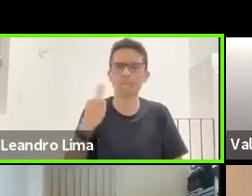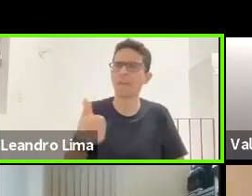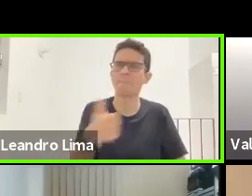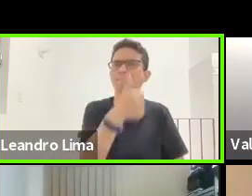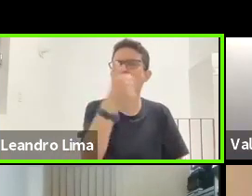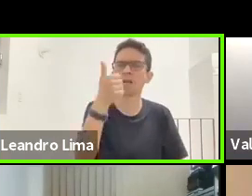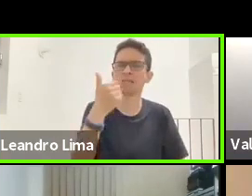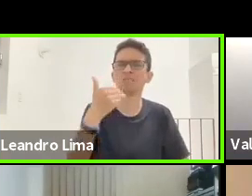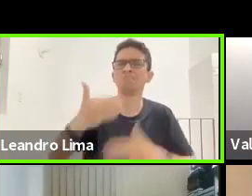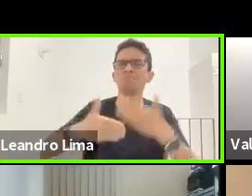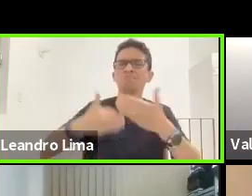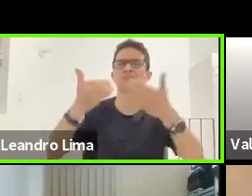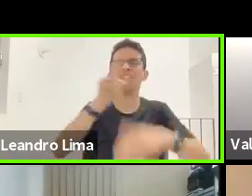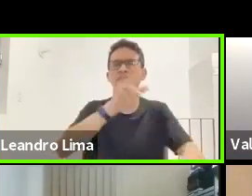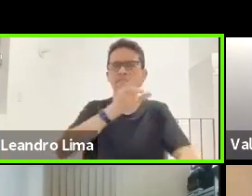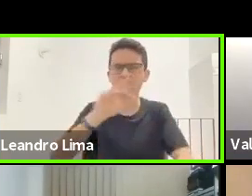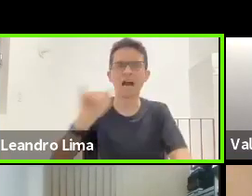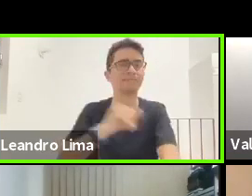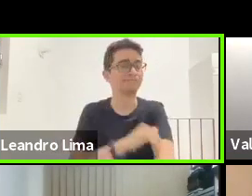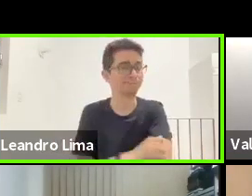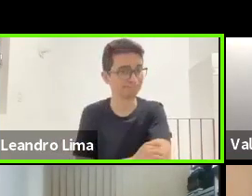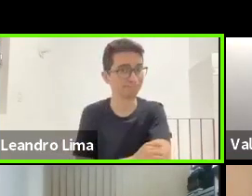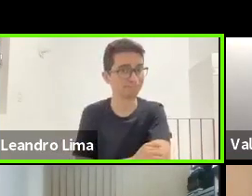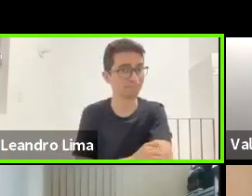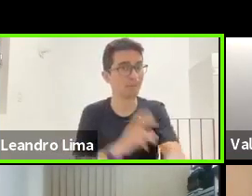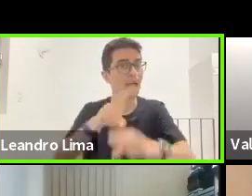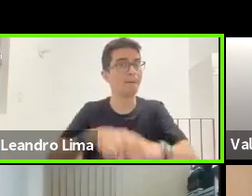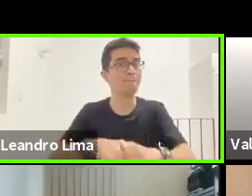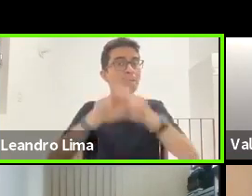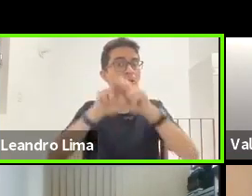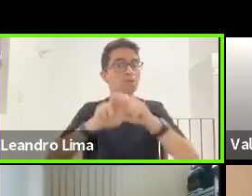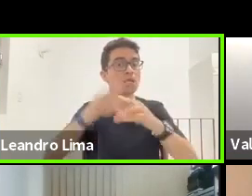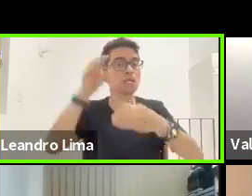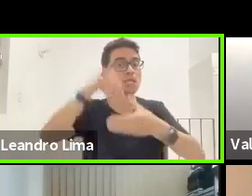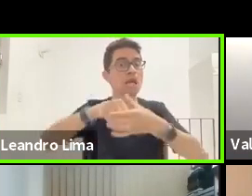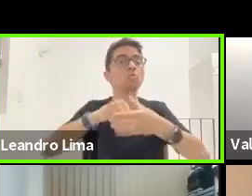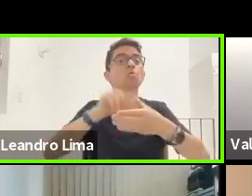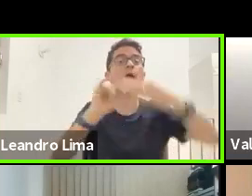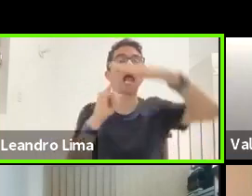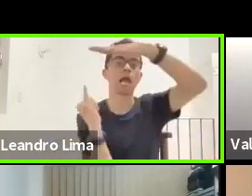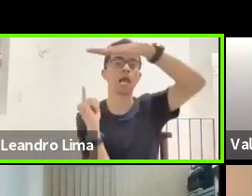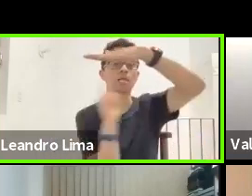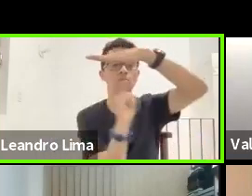Why making you more like us. And again this is built into And again, this is built into schooling, and so all these. One thing